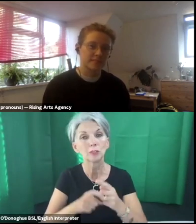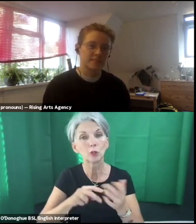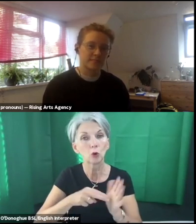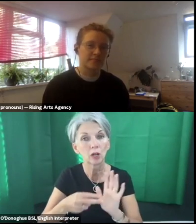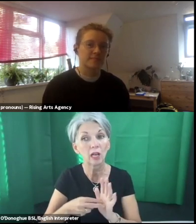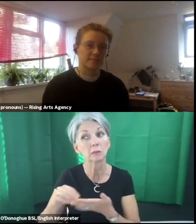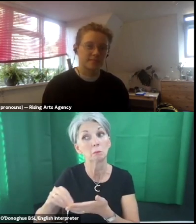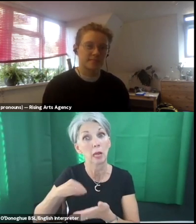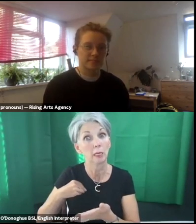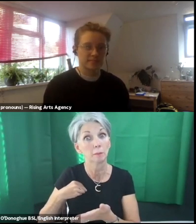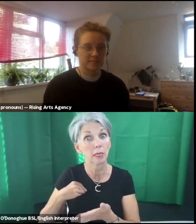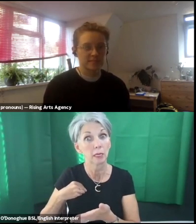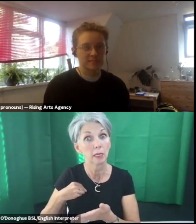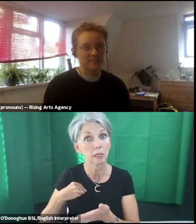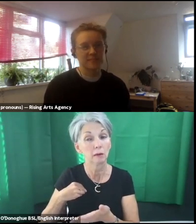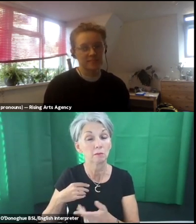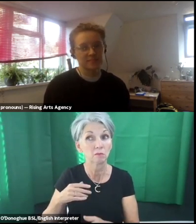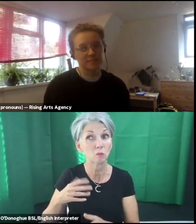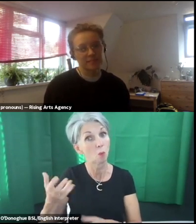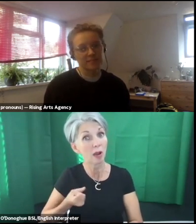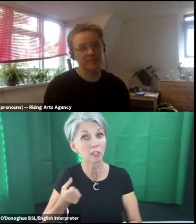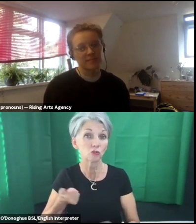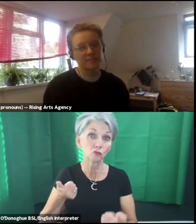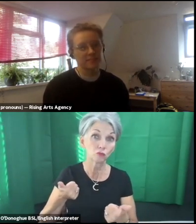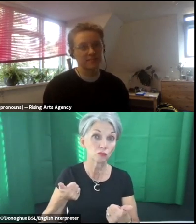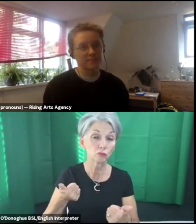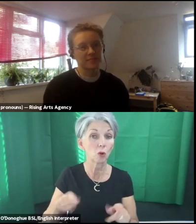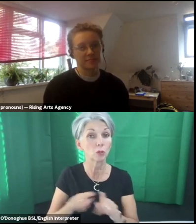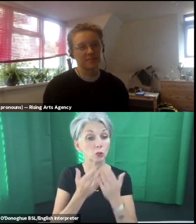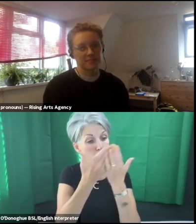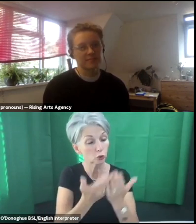you know, an okay enough wage. And I also got to do some study as well, alongside it.